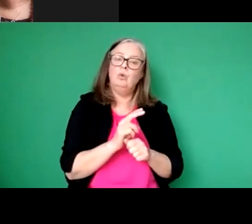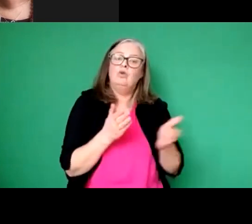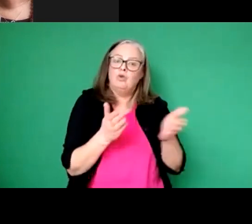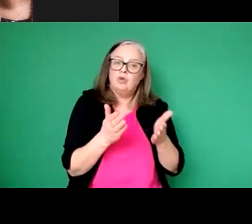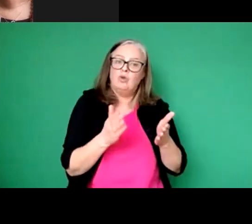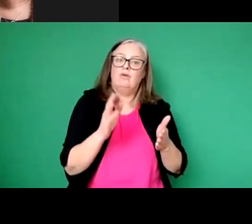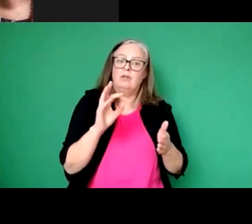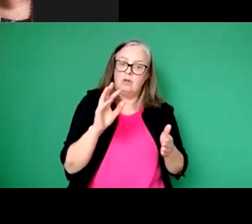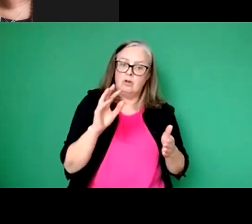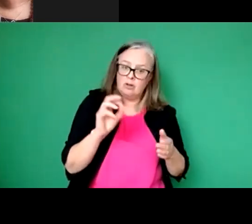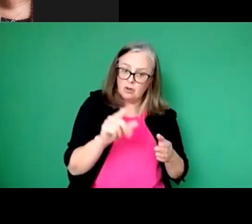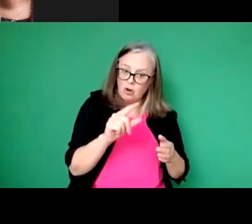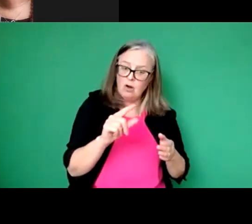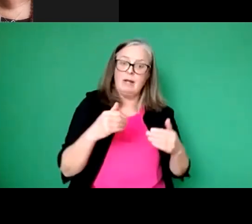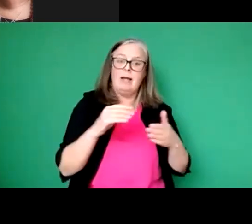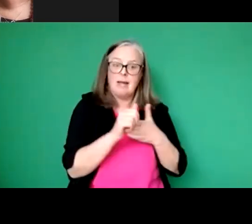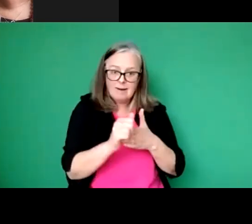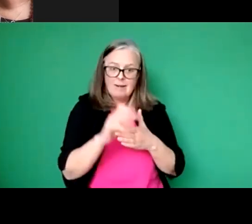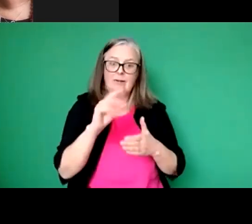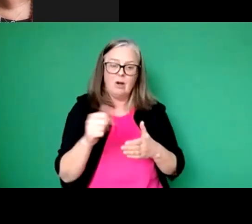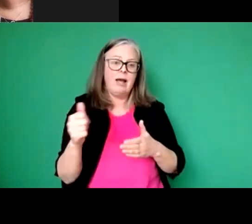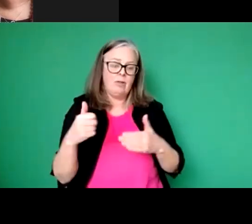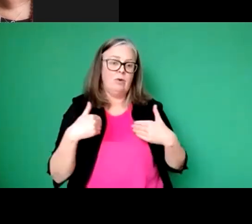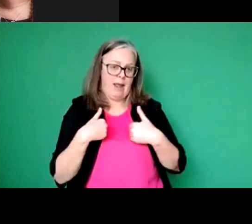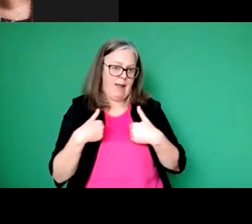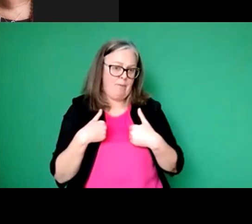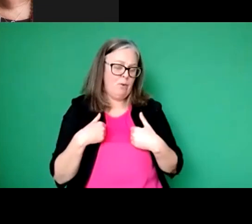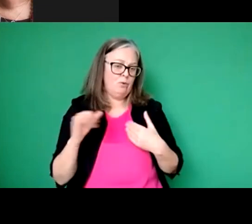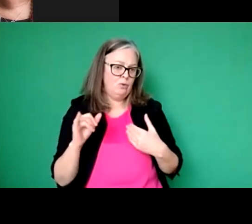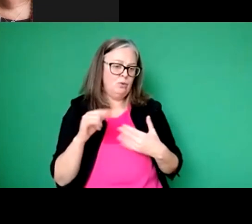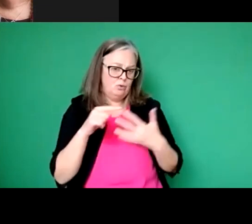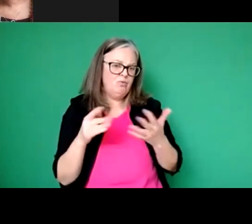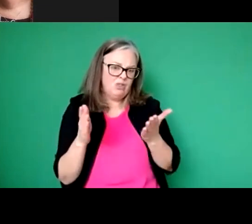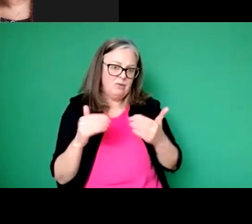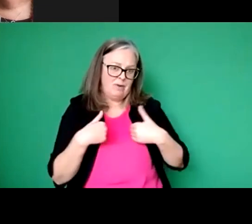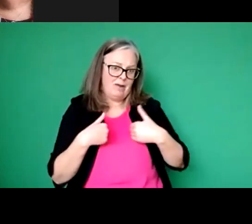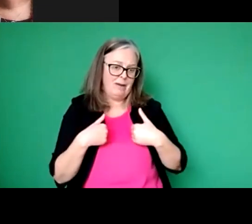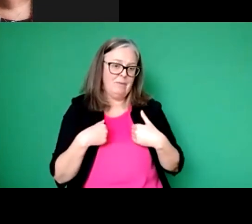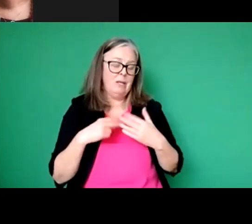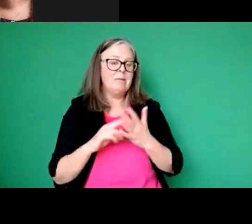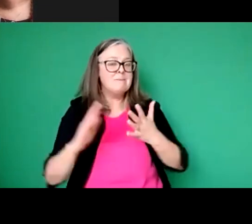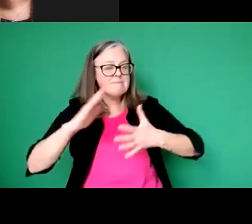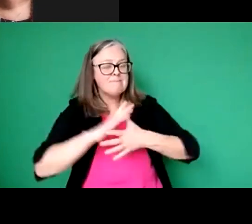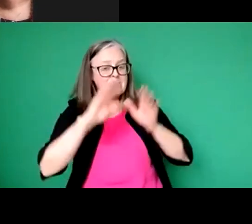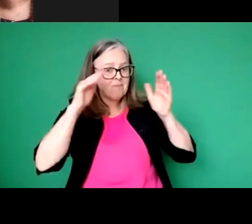animals the focus really is on the rights of the person with the disability and there's often